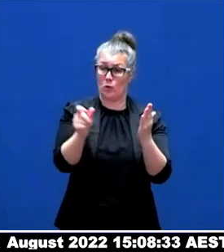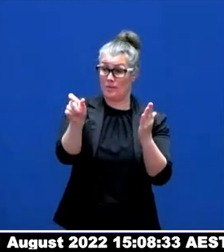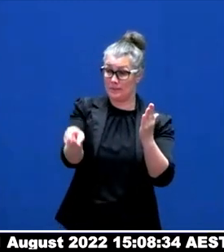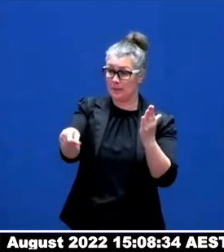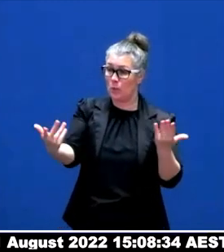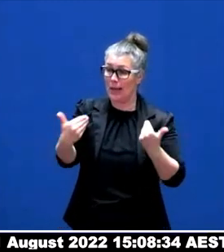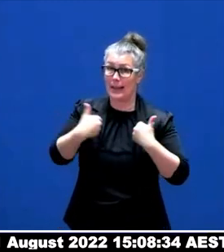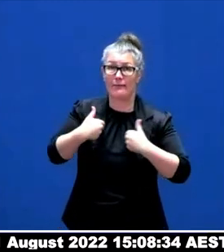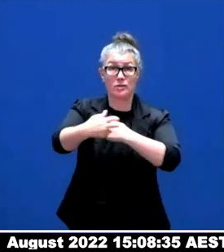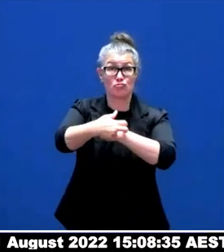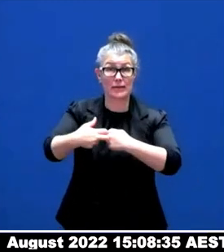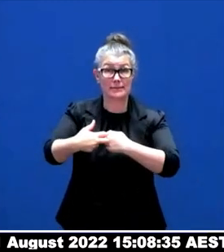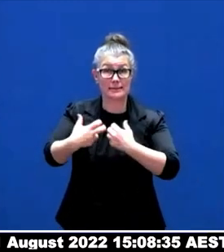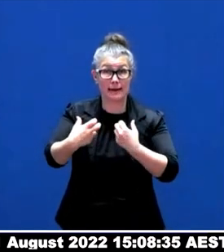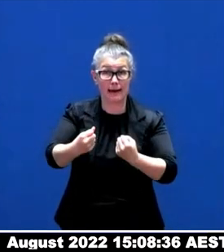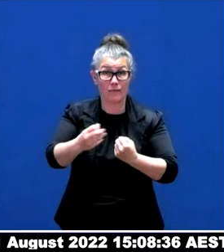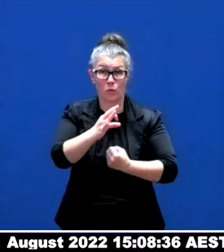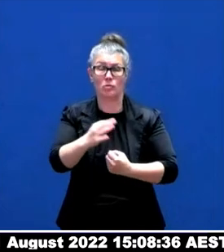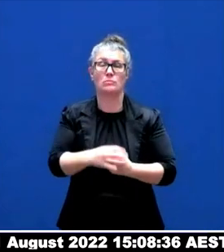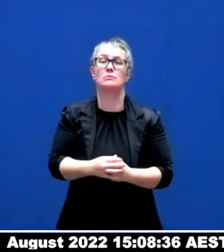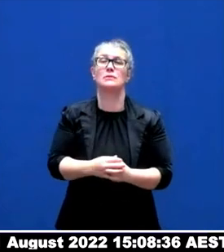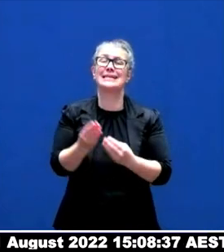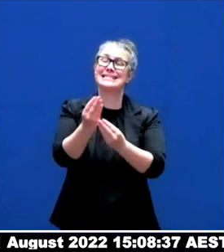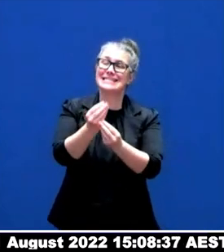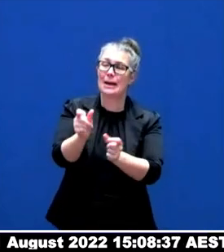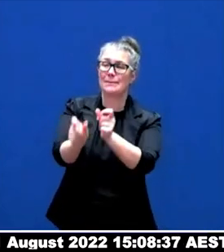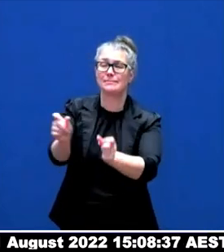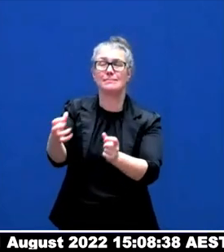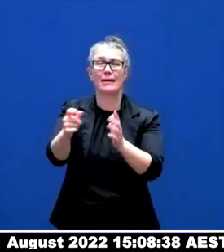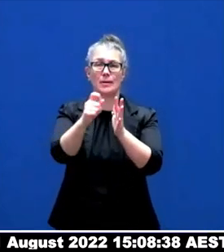Is that correct? LISA SHORT: Some participants use a post office box or they